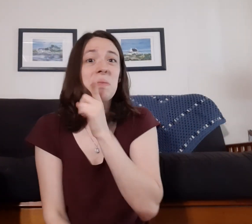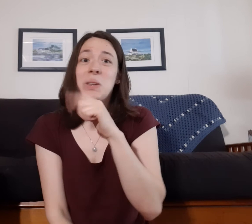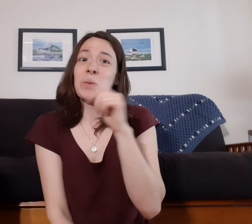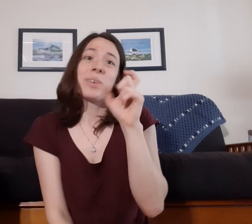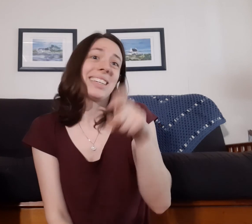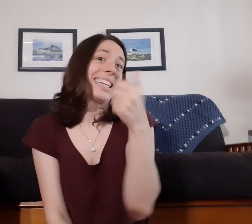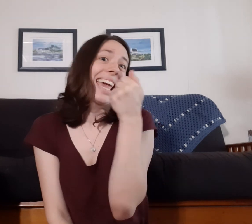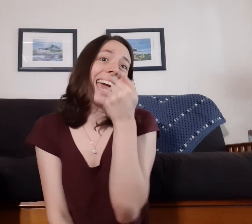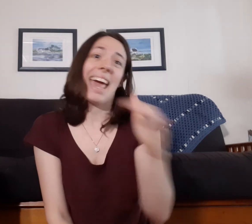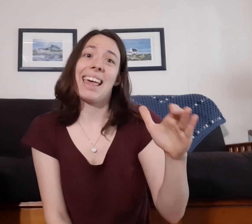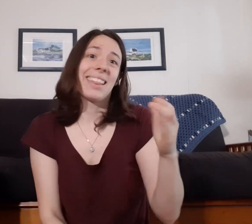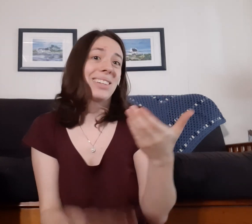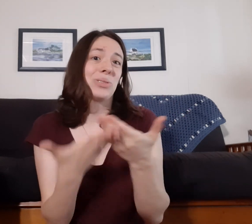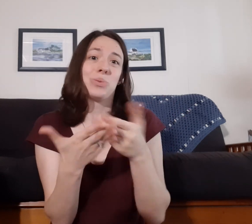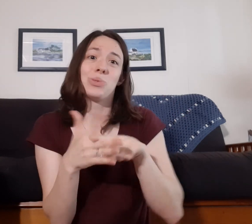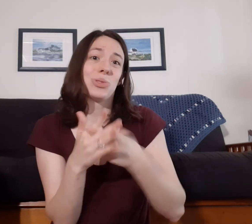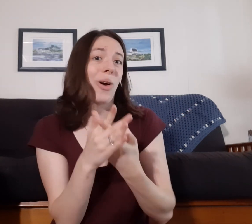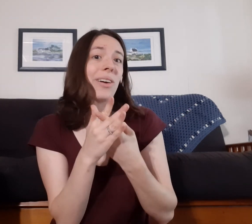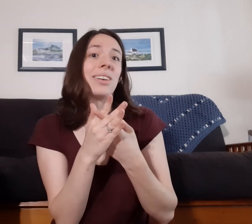You really don't need anything to get started,